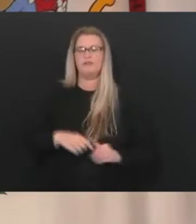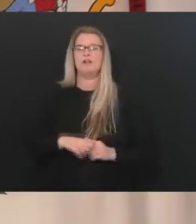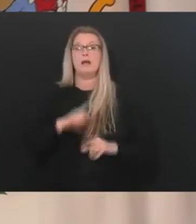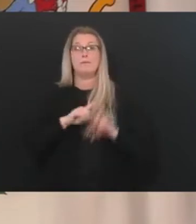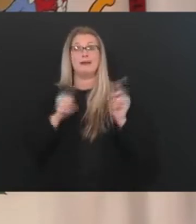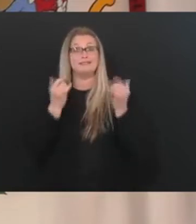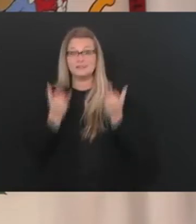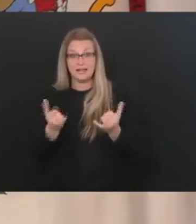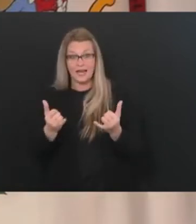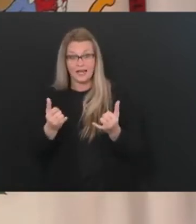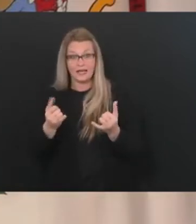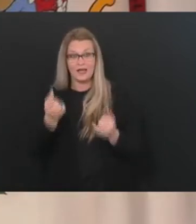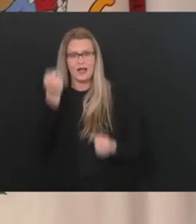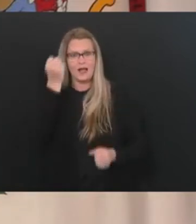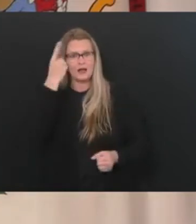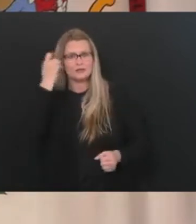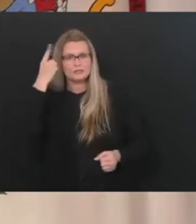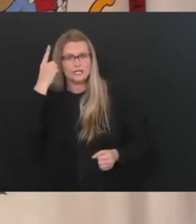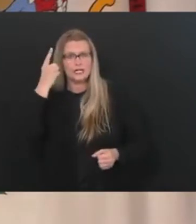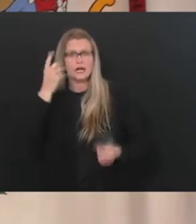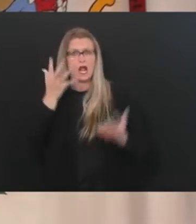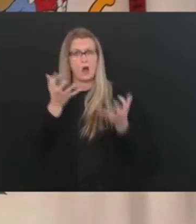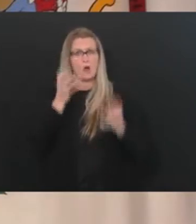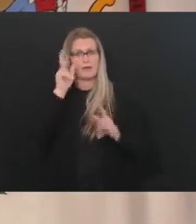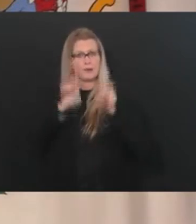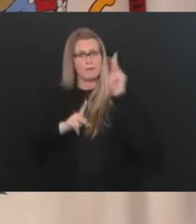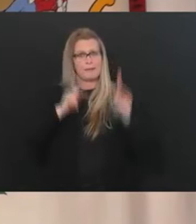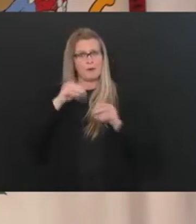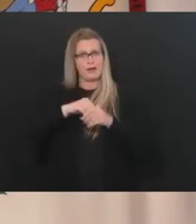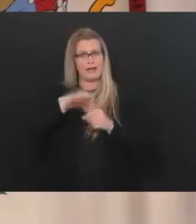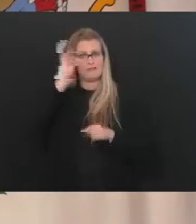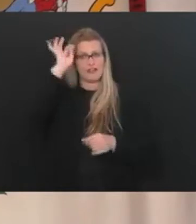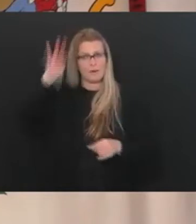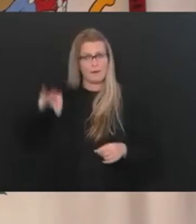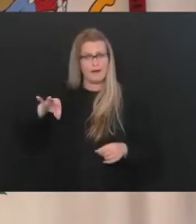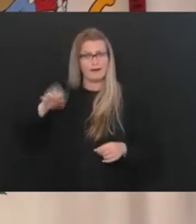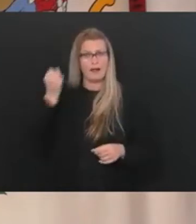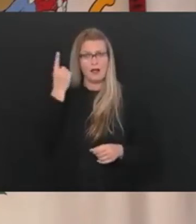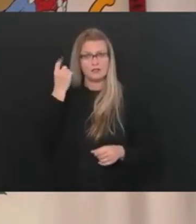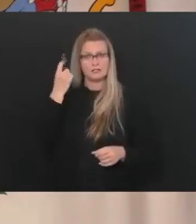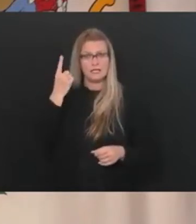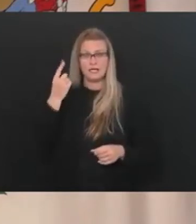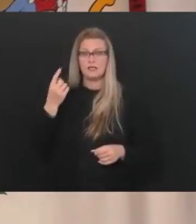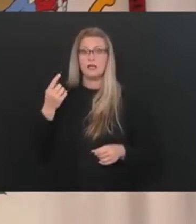ELABORATING ON THAT IN JUST A FEW MINUTES, AND I'LL FOLLOW UP WITH HIM ON THAT BUT TODAY, WHAT